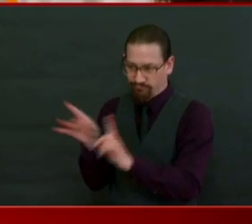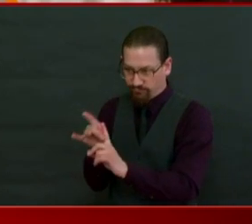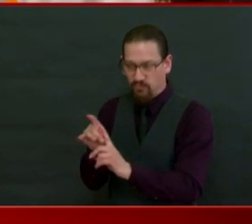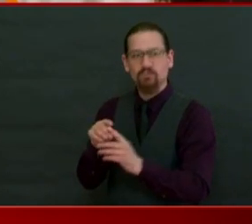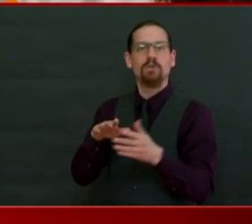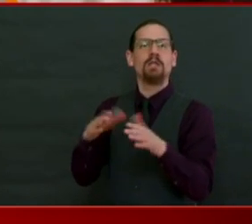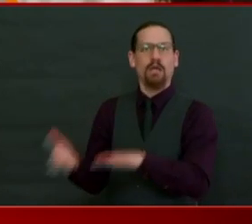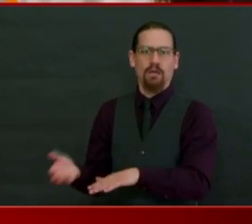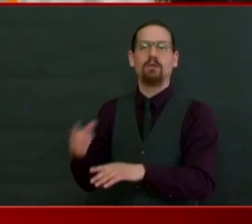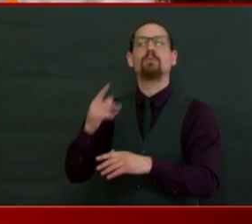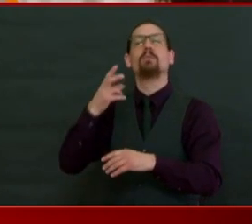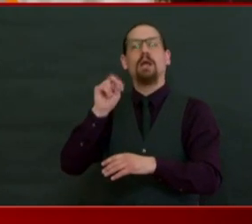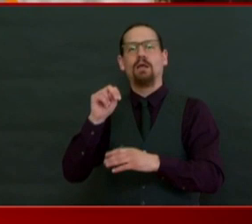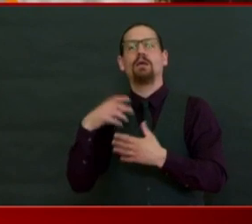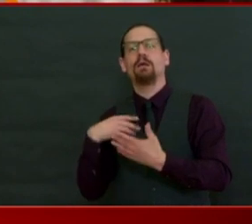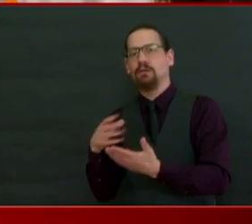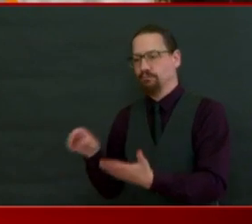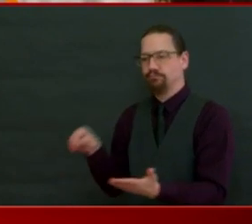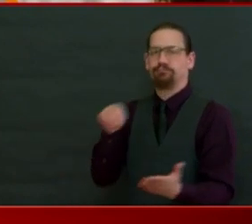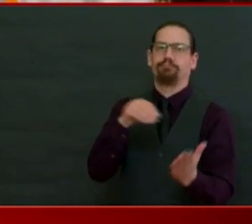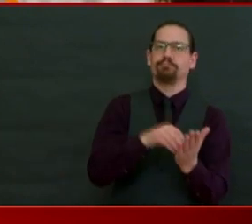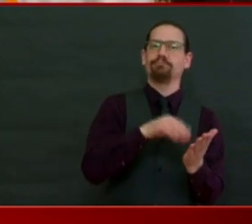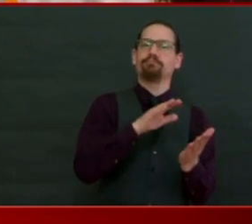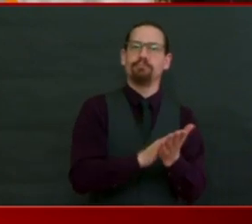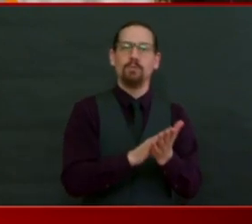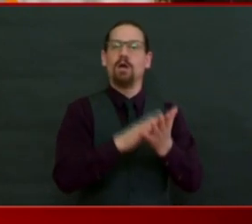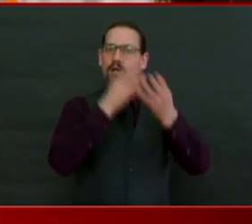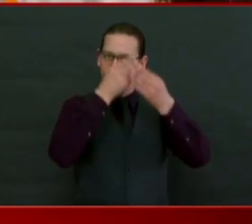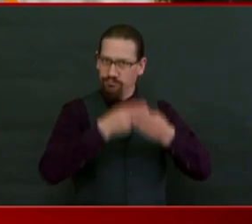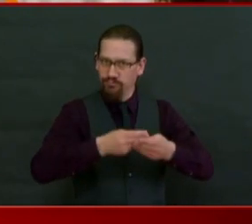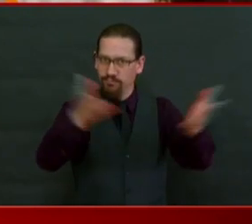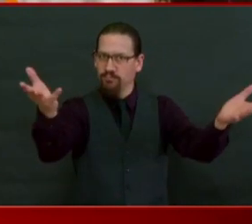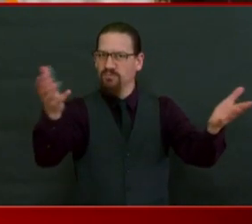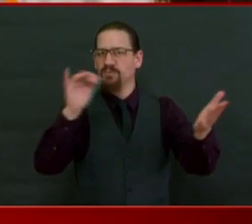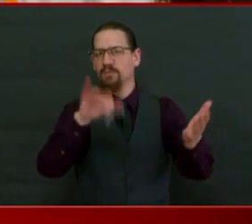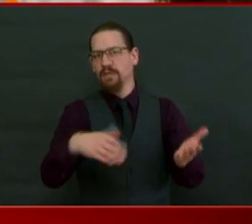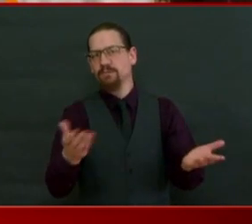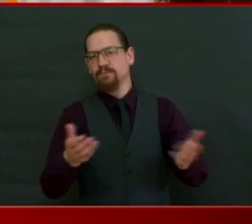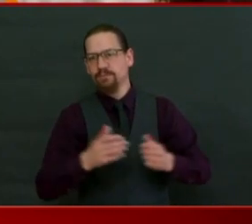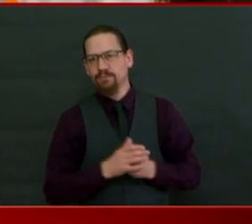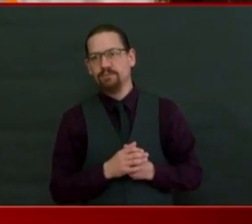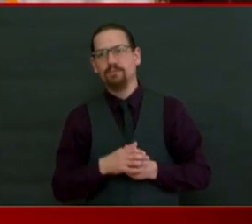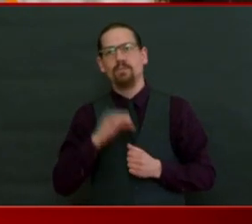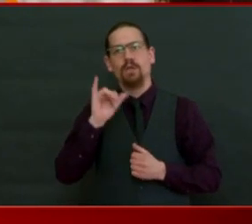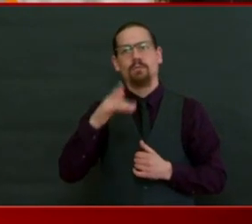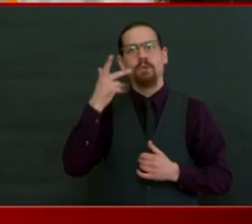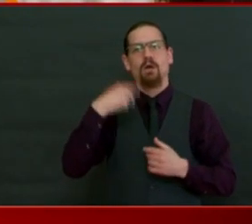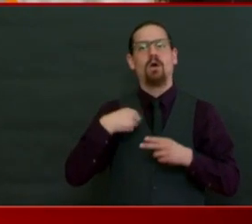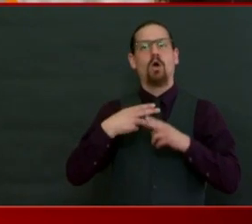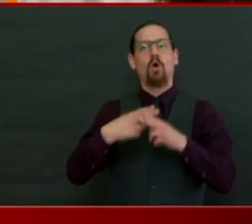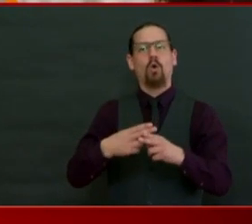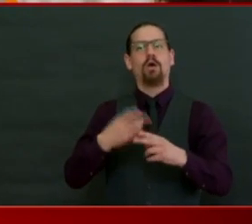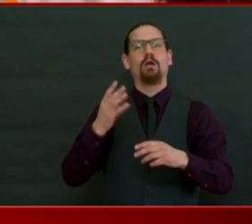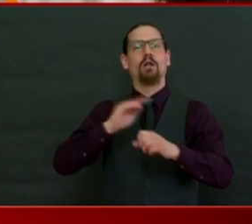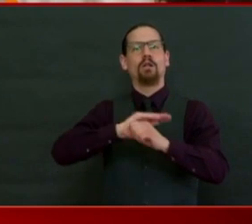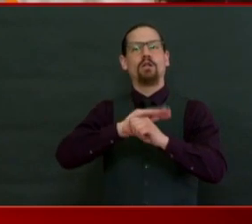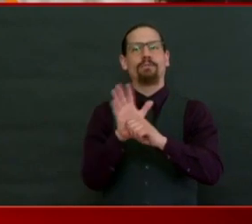SOMEONE WHO PASSED AWAY. THERE IS NO DIFFERENCE FROM THAT STANDPOINT BETWEEN A PRESUMPTIVE OR A CONFIRMED DEATH FROM THAT